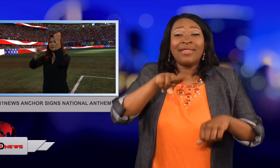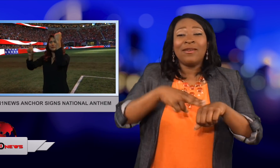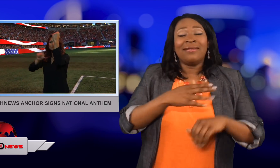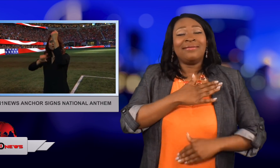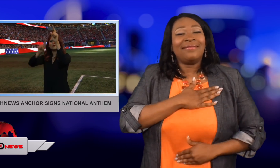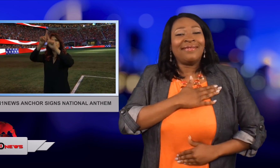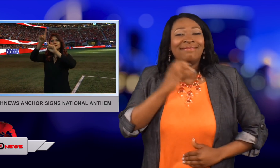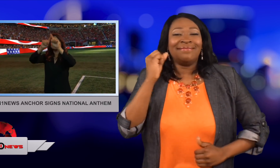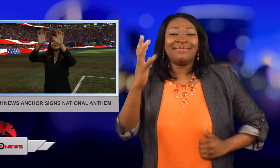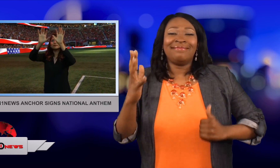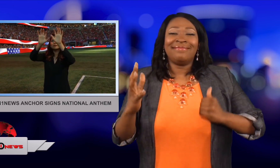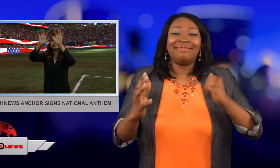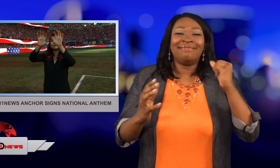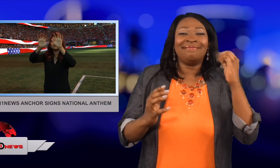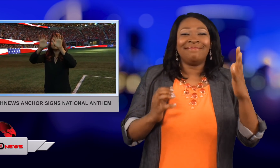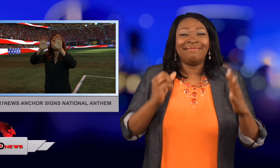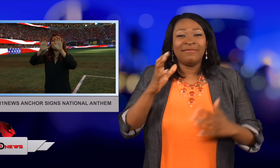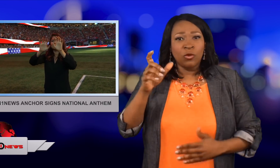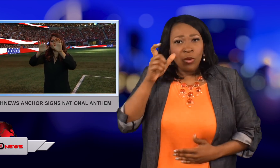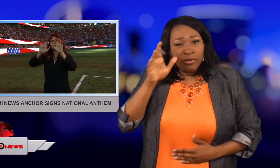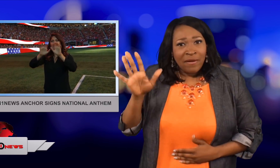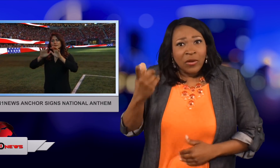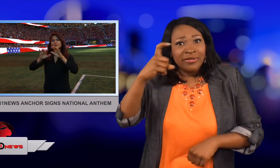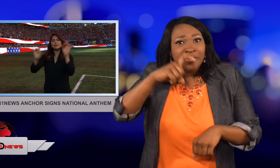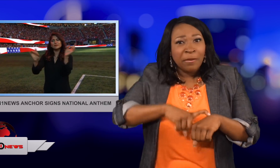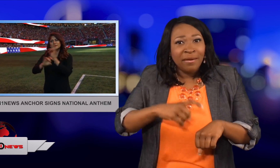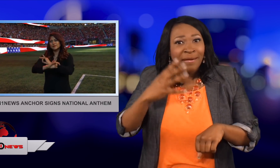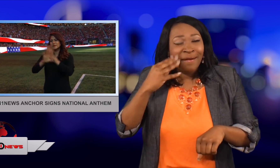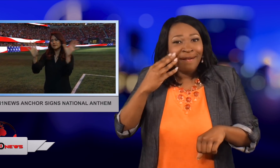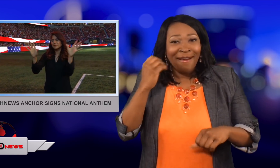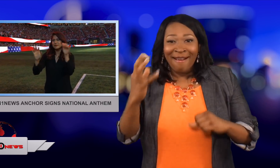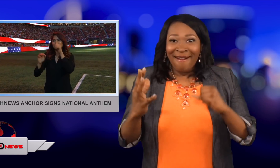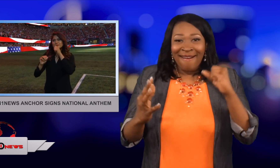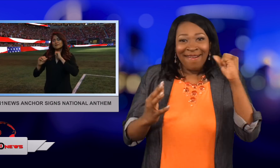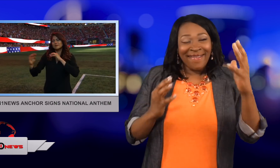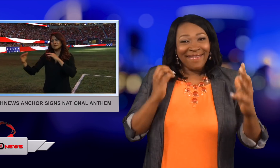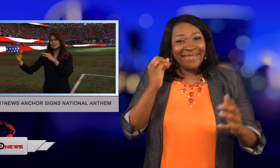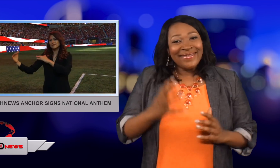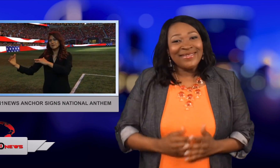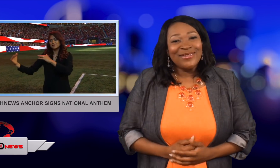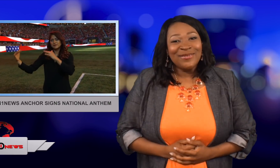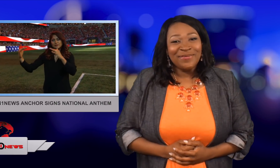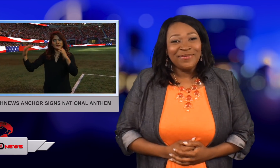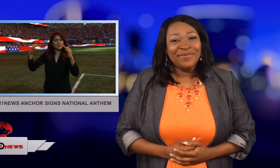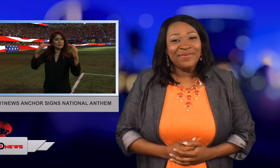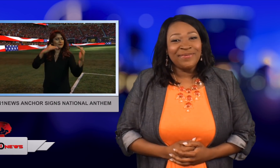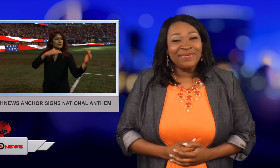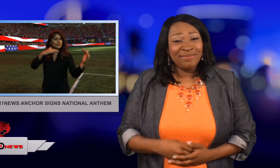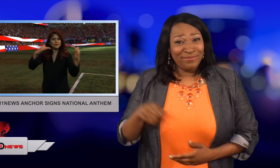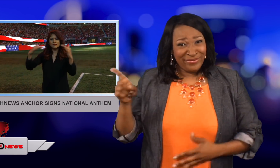It was the first time Crystal has ever signed the national anthem.